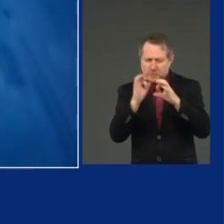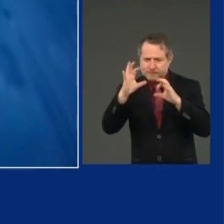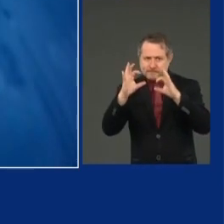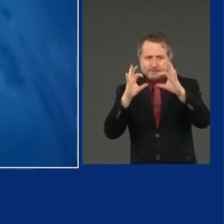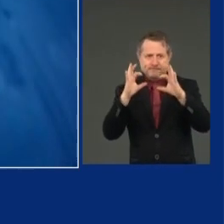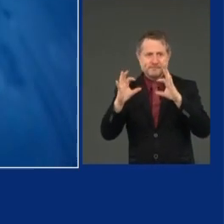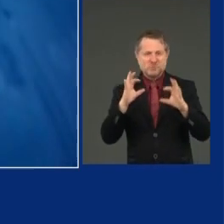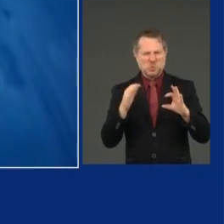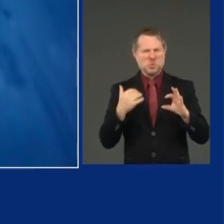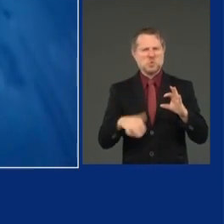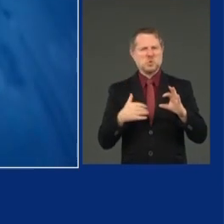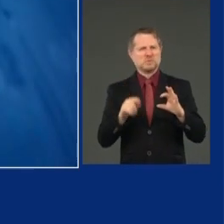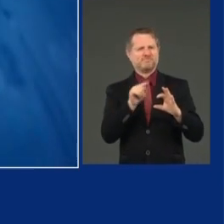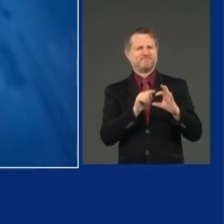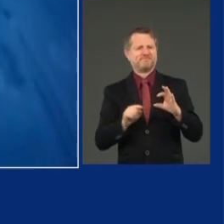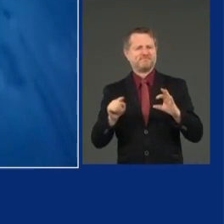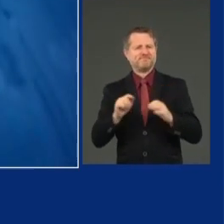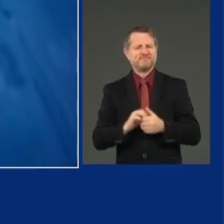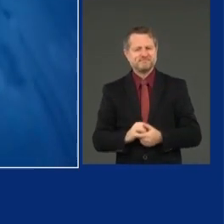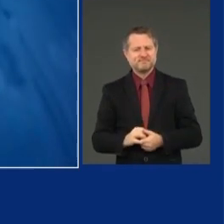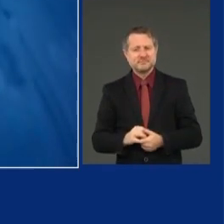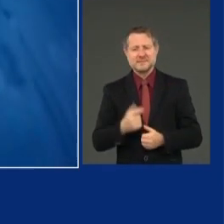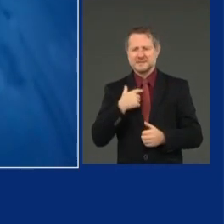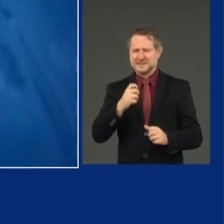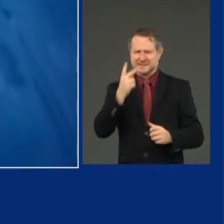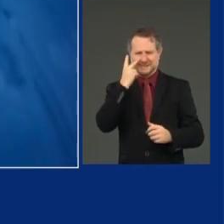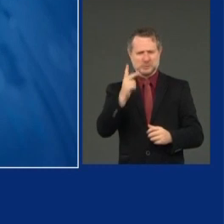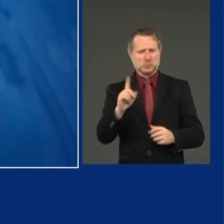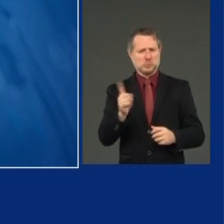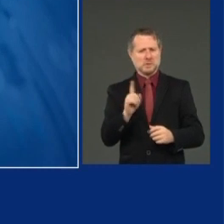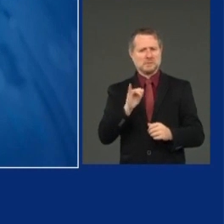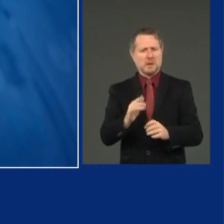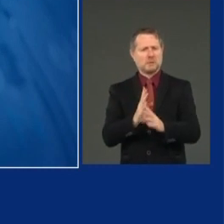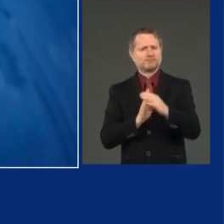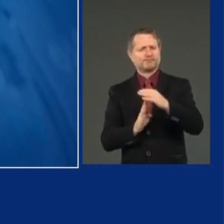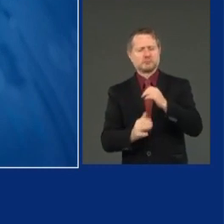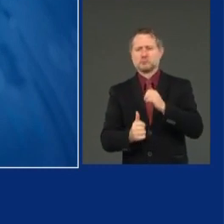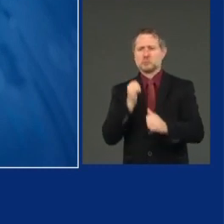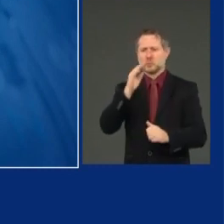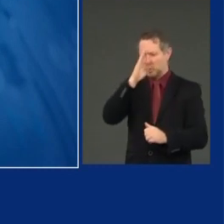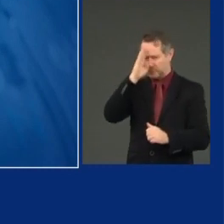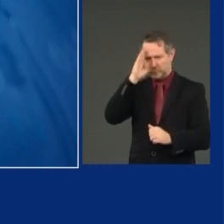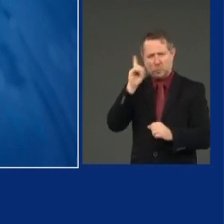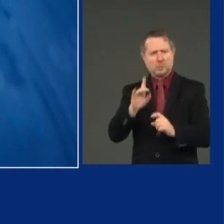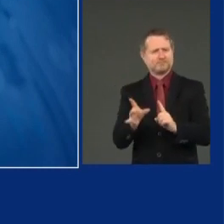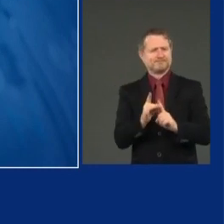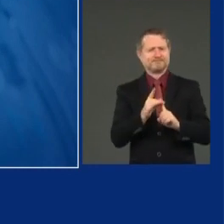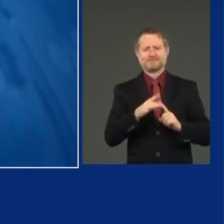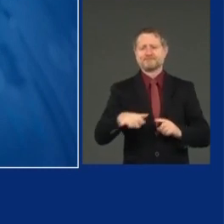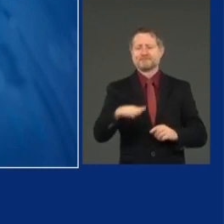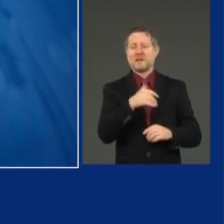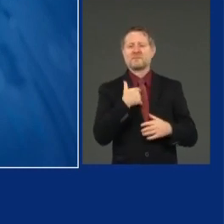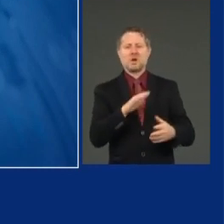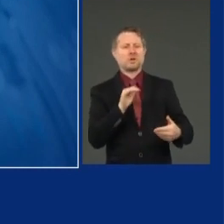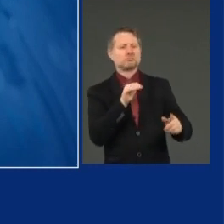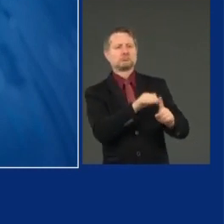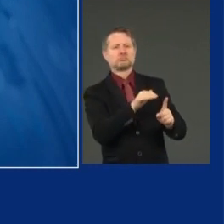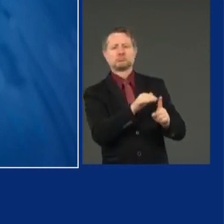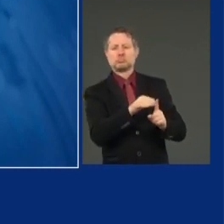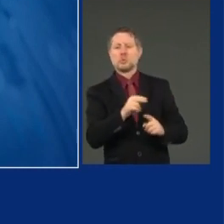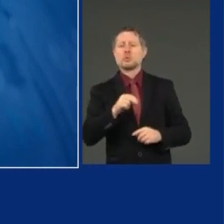LOOK AT THE TESTING DATA BY